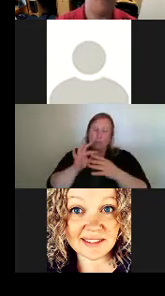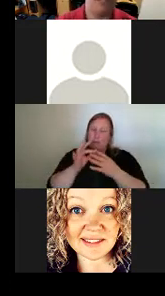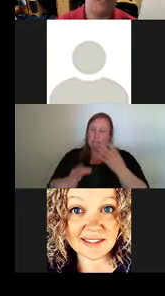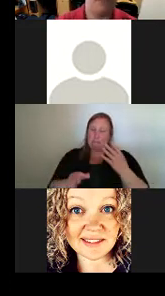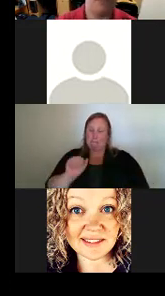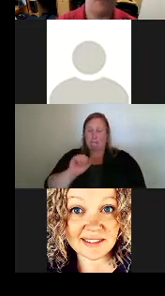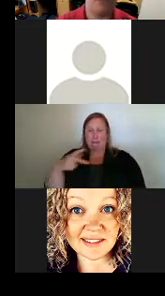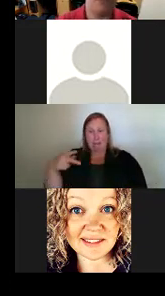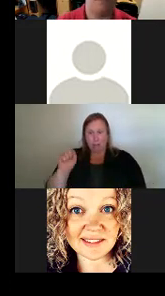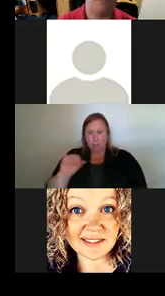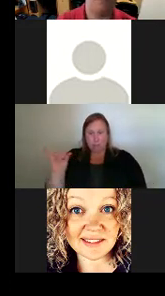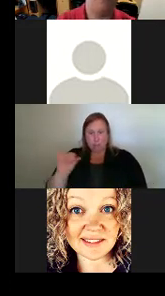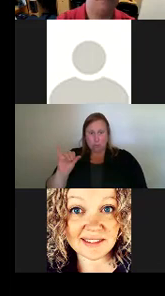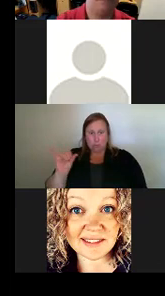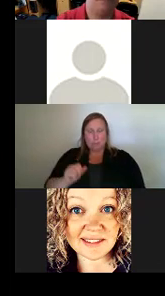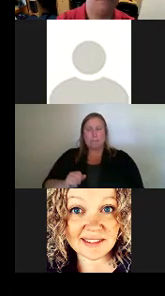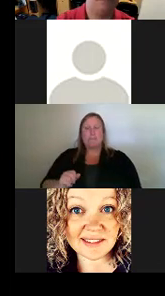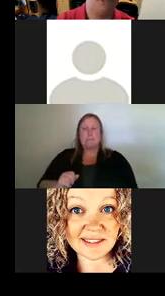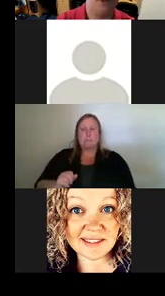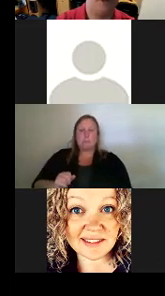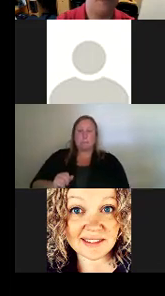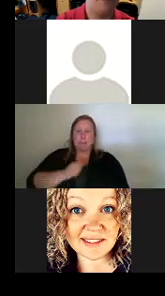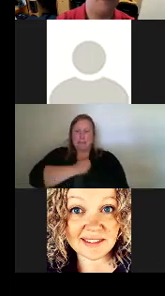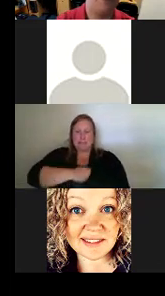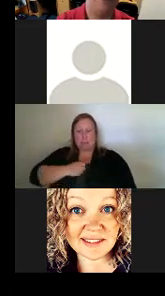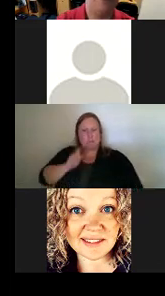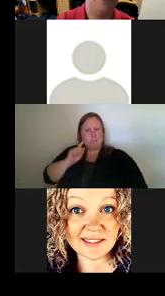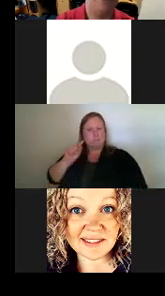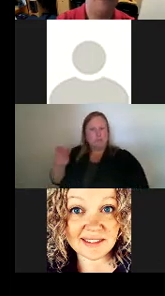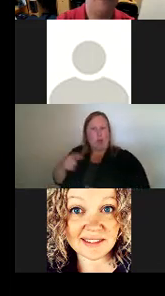WELL FOR ACCESSIBLE BOOKS. SORRY ABOUT THAT (DOG BARKING).